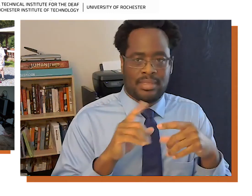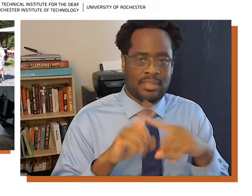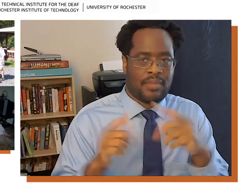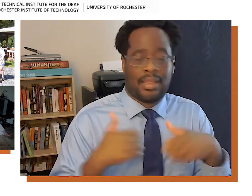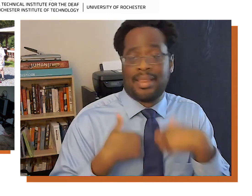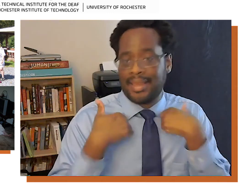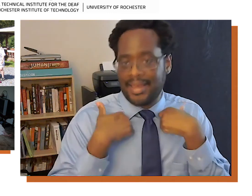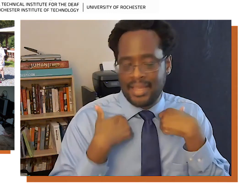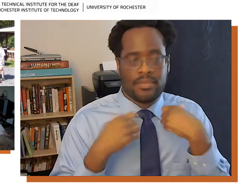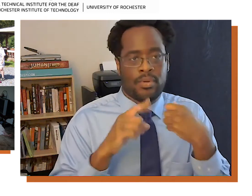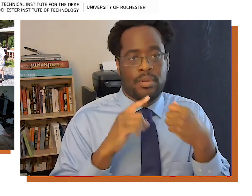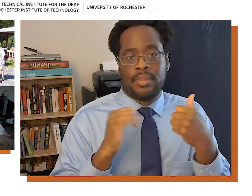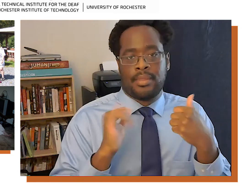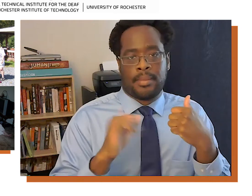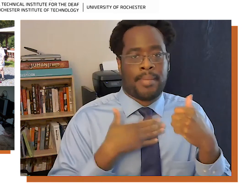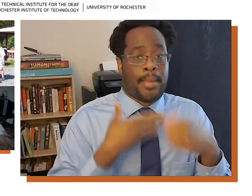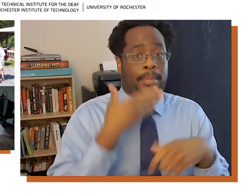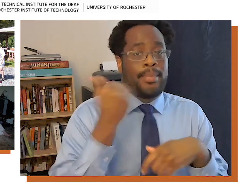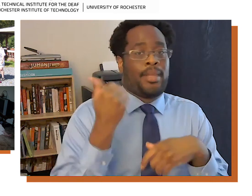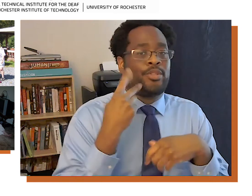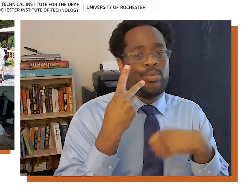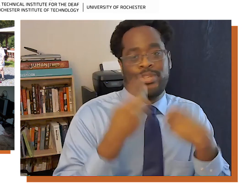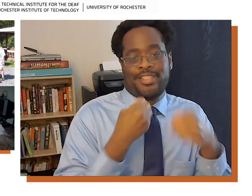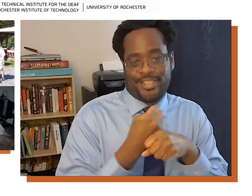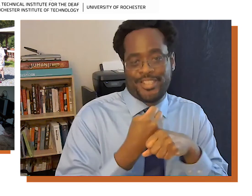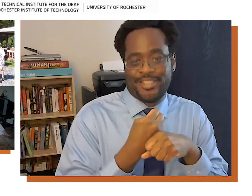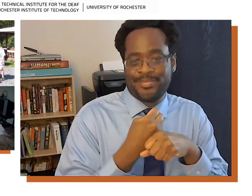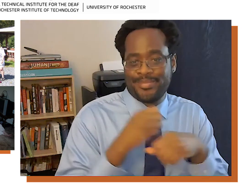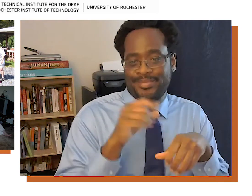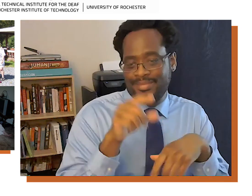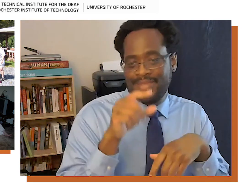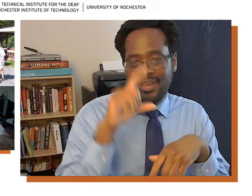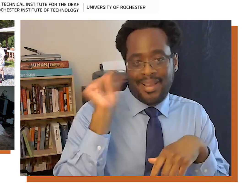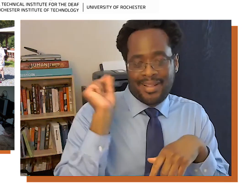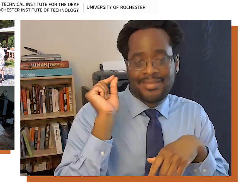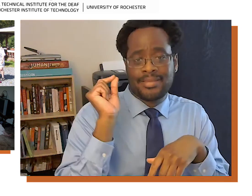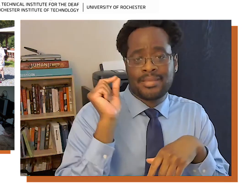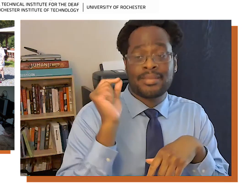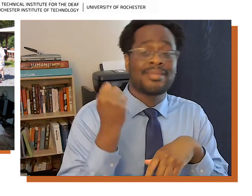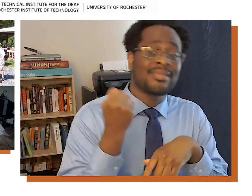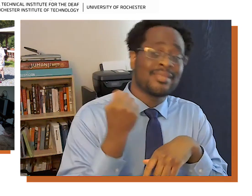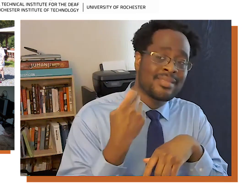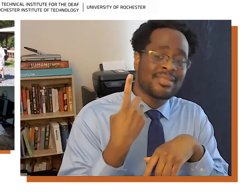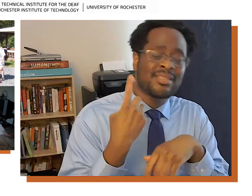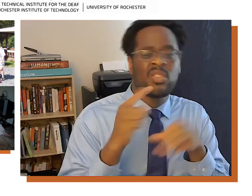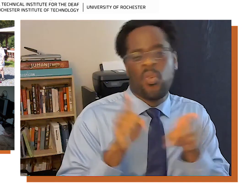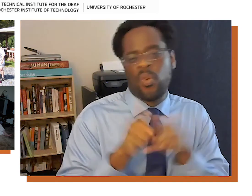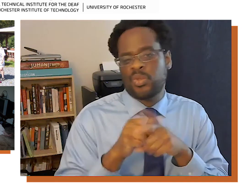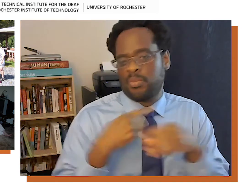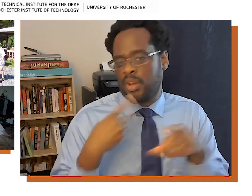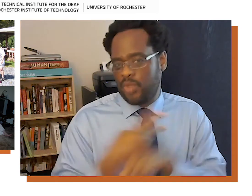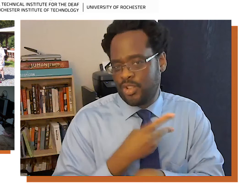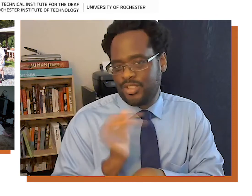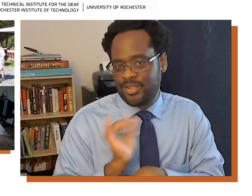It felt like a completely different life for me, and it was really a great couple years that I had at Gallaudet,